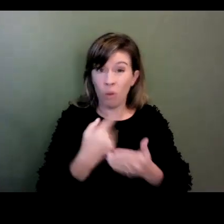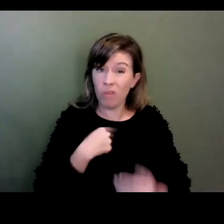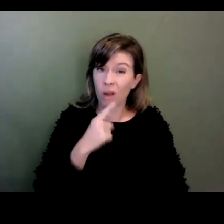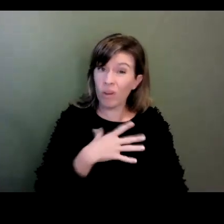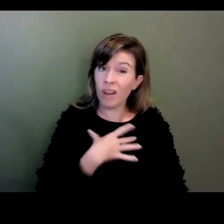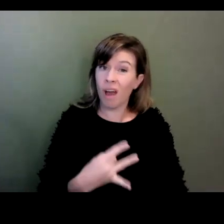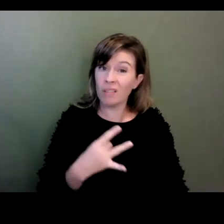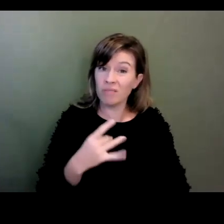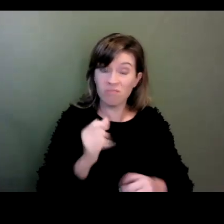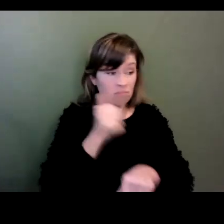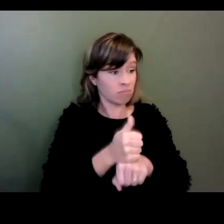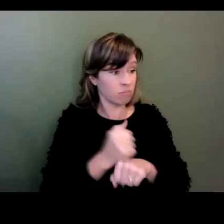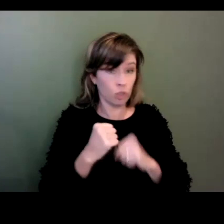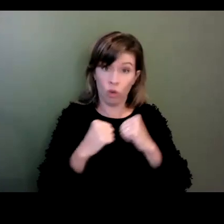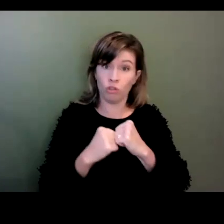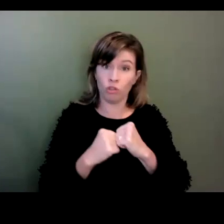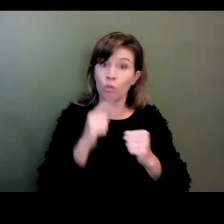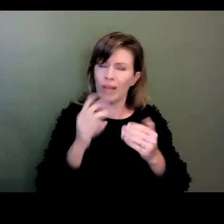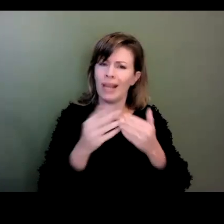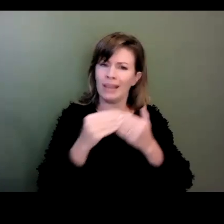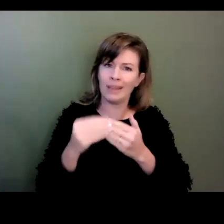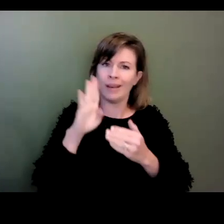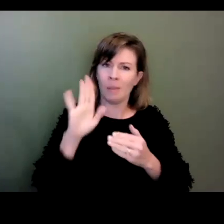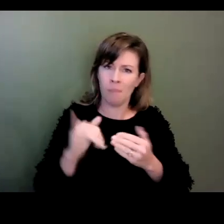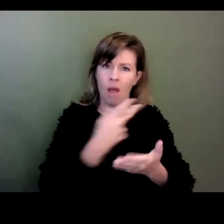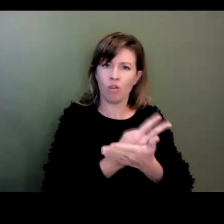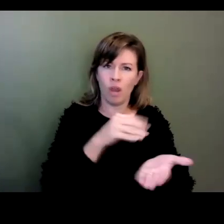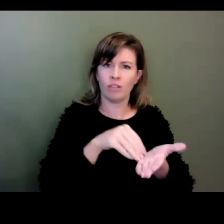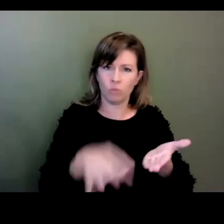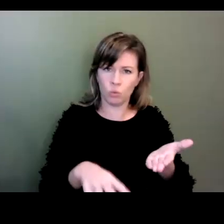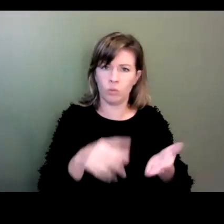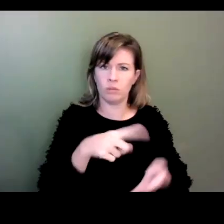students.